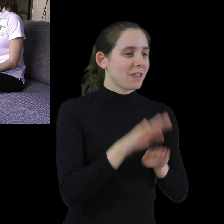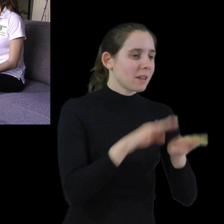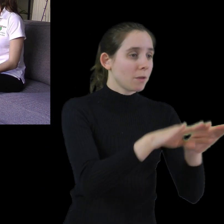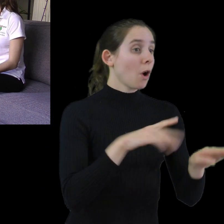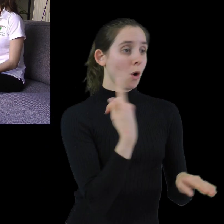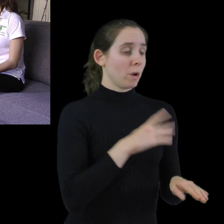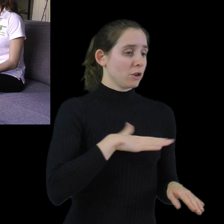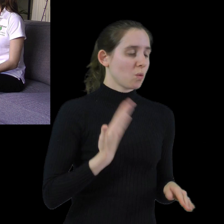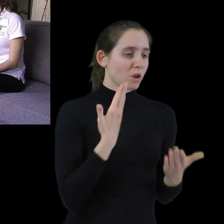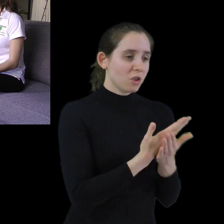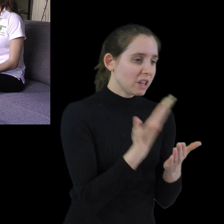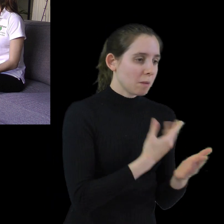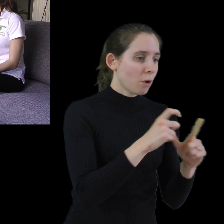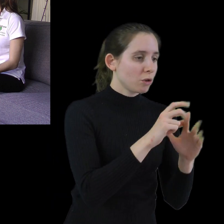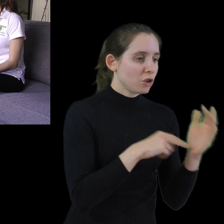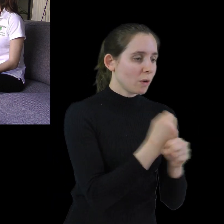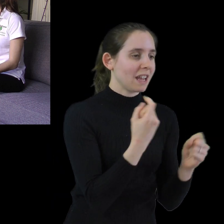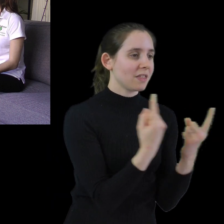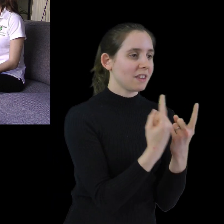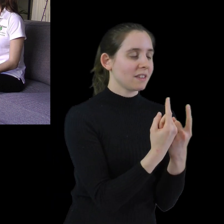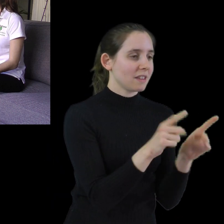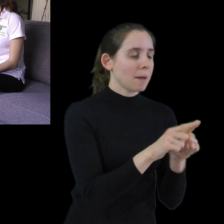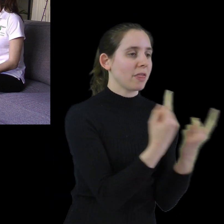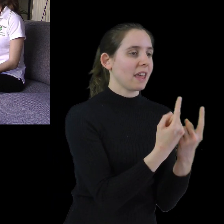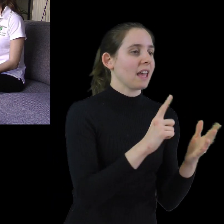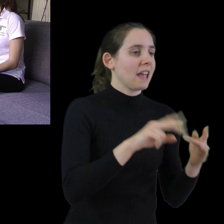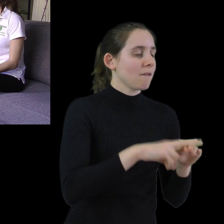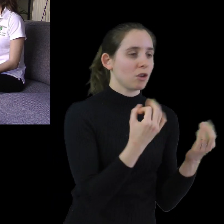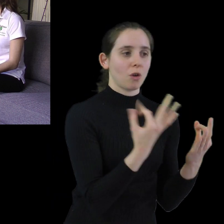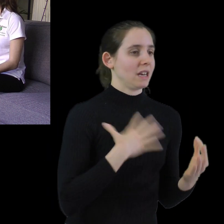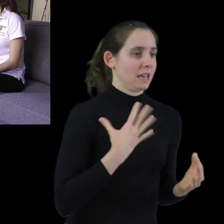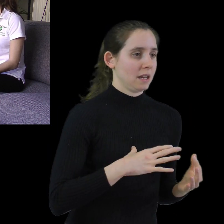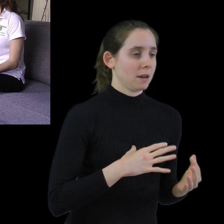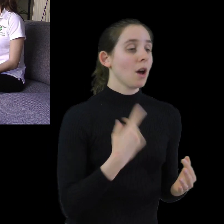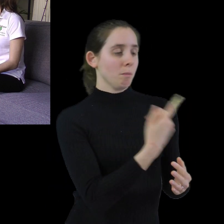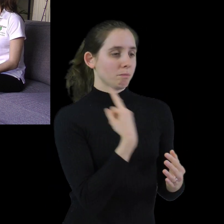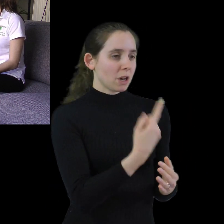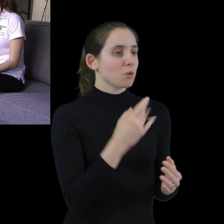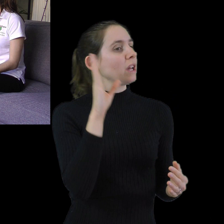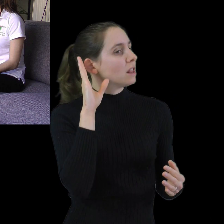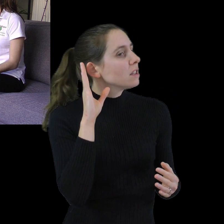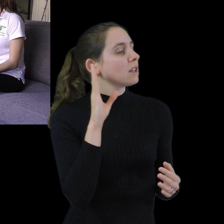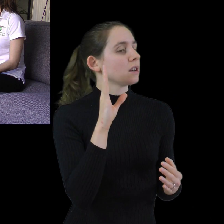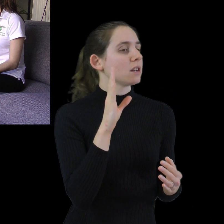just keep on doing what we've always done, if there's not a need. But as we listen, as we